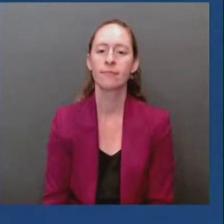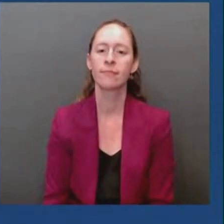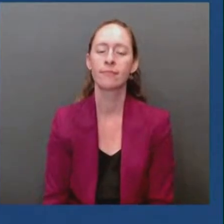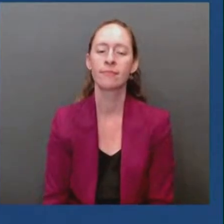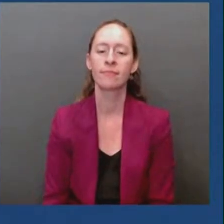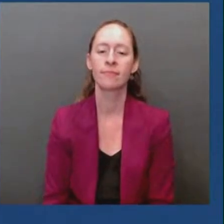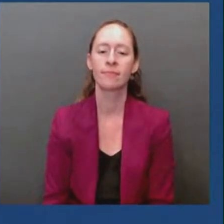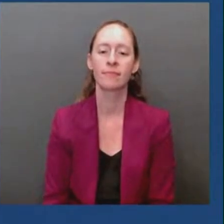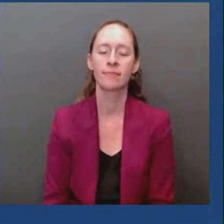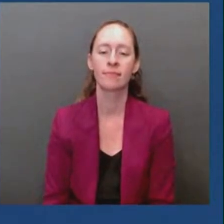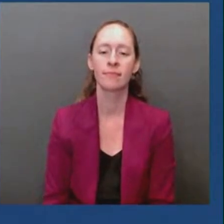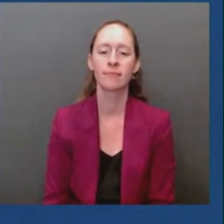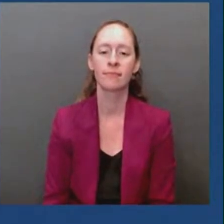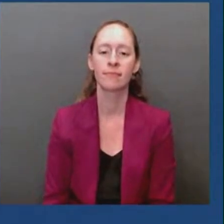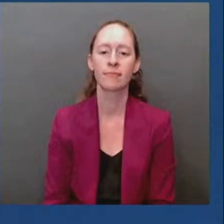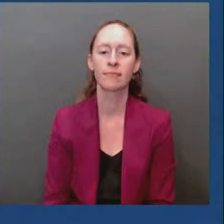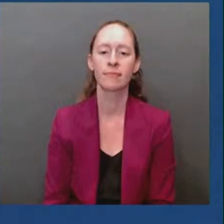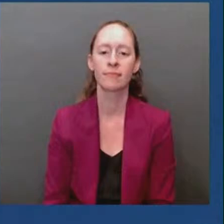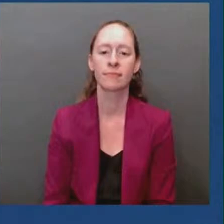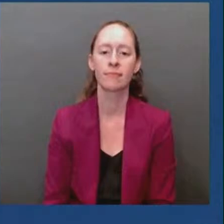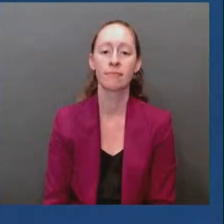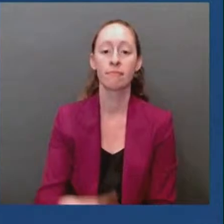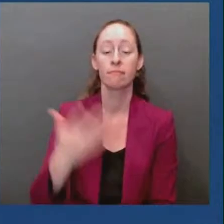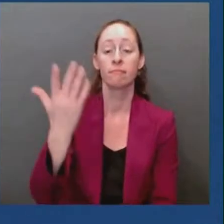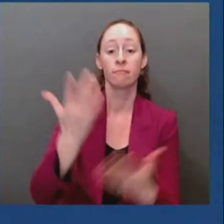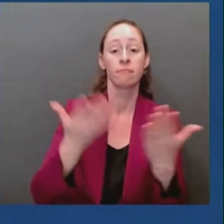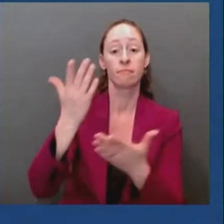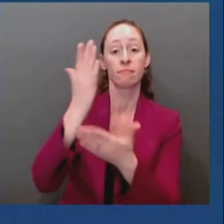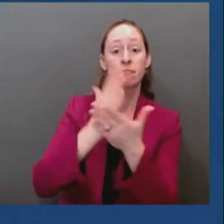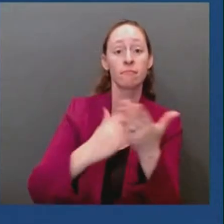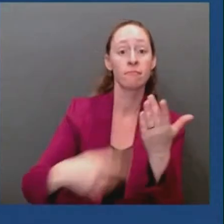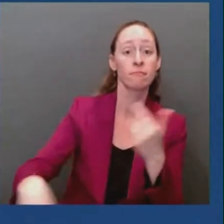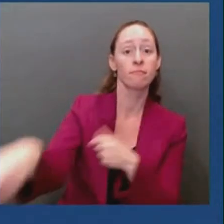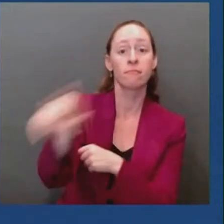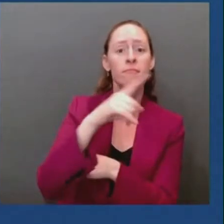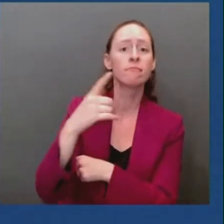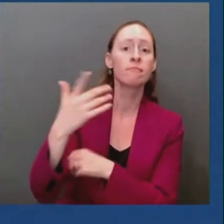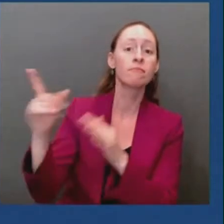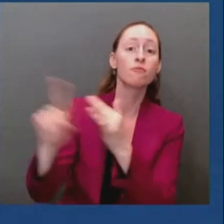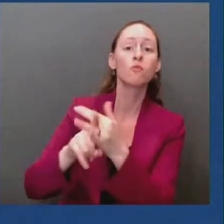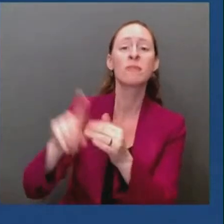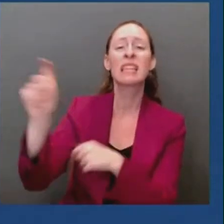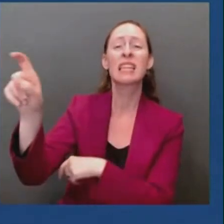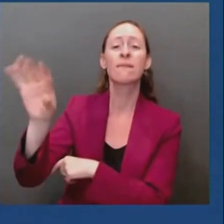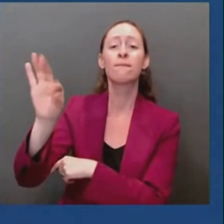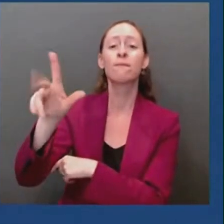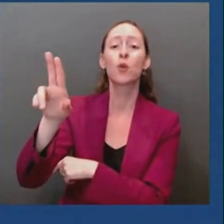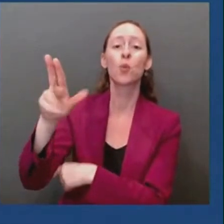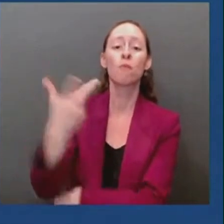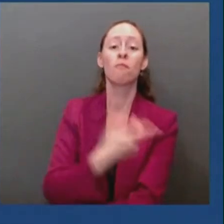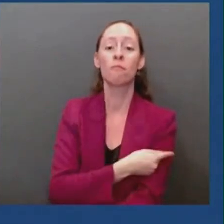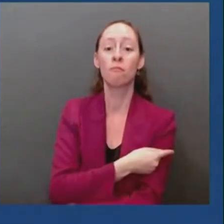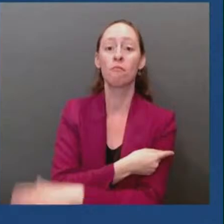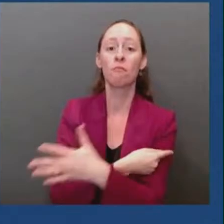EDUCATION AND OUTREACH EFFORTS AS WE HEAD INTO OCTOBER. WHEN WE EXPECT MORE PEOPLE TO GET UPDATED CHARTS, POTENTIALLY TOGETHER WITH FLU SHOTS AS DR.